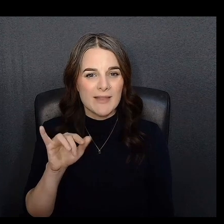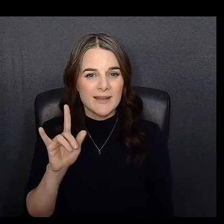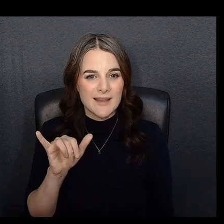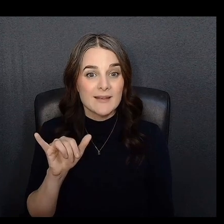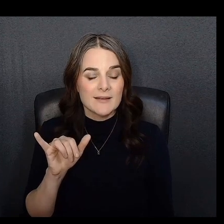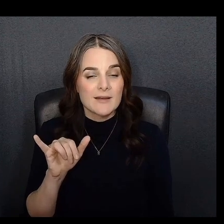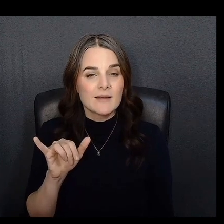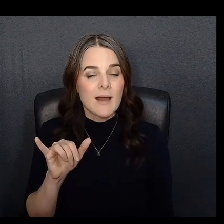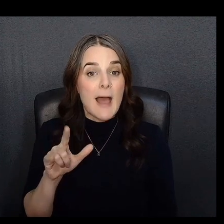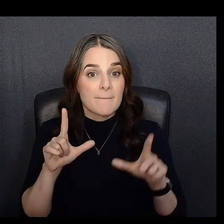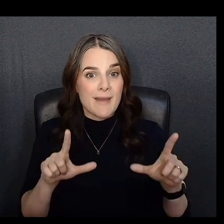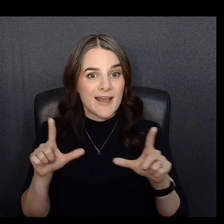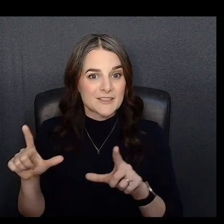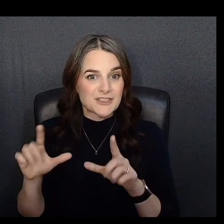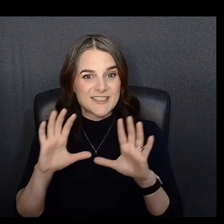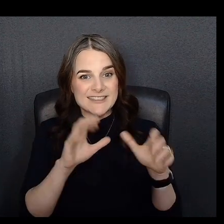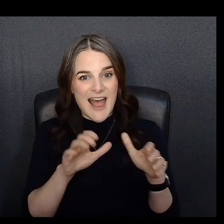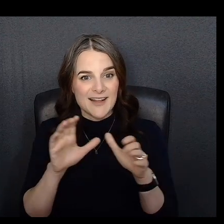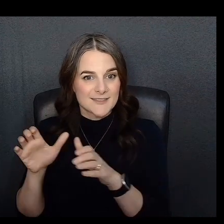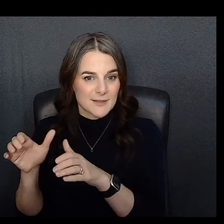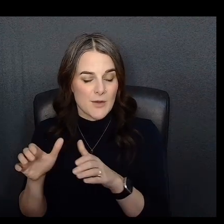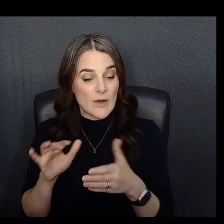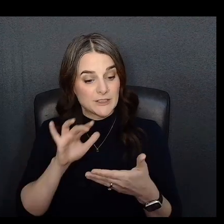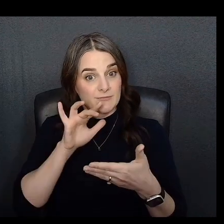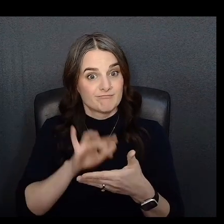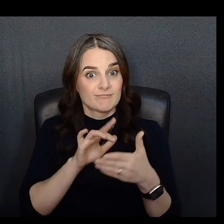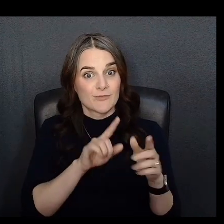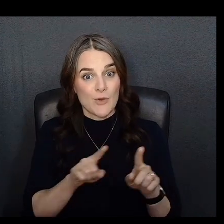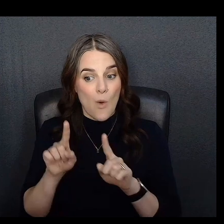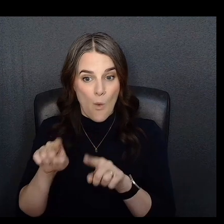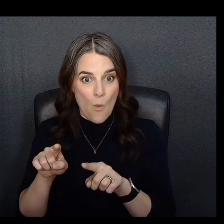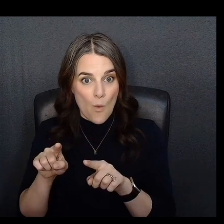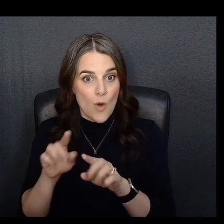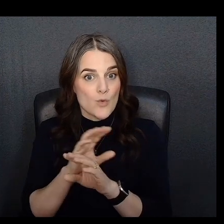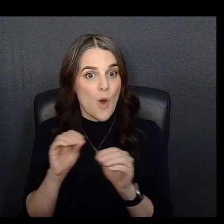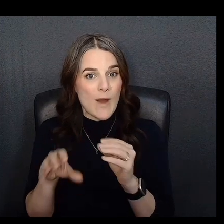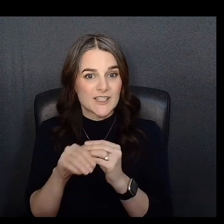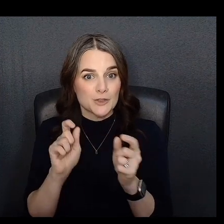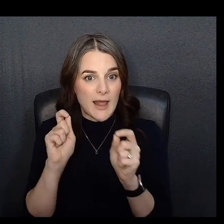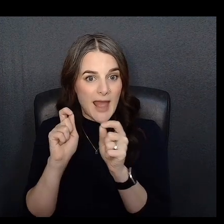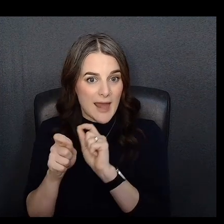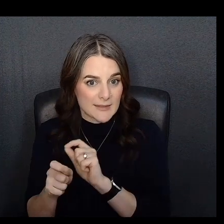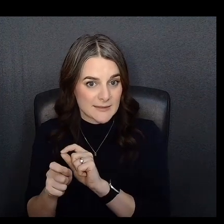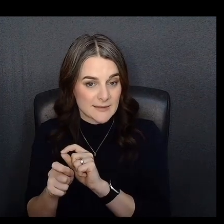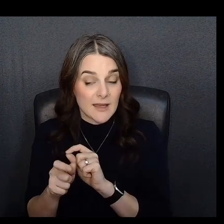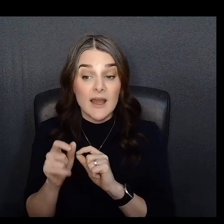when we go to that page set, that there's no additional edits. If I have made edits to any page set,